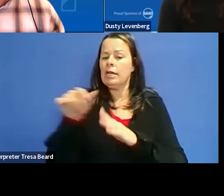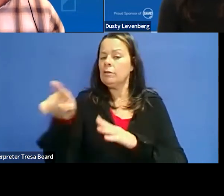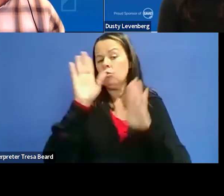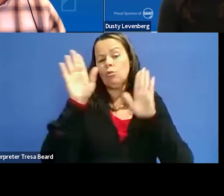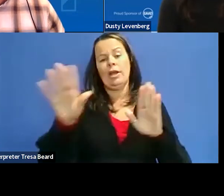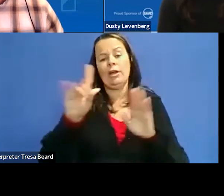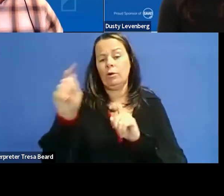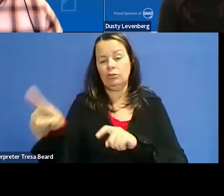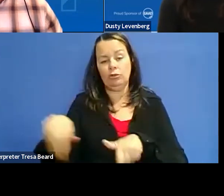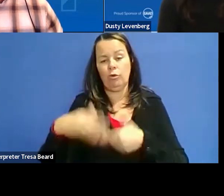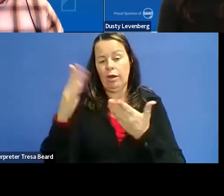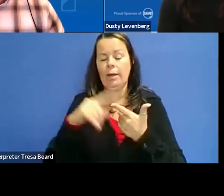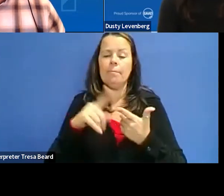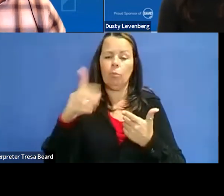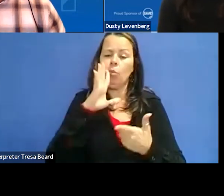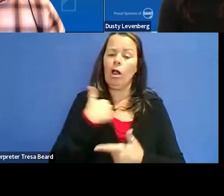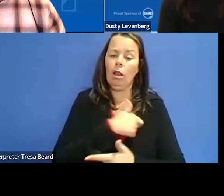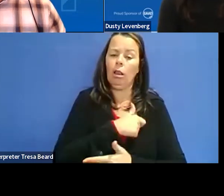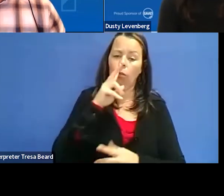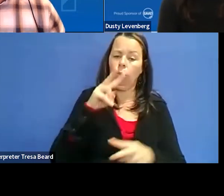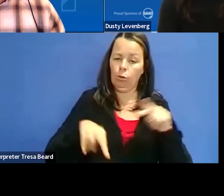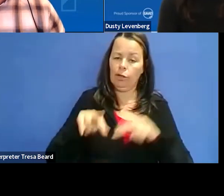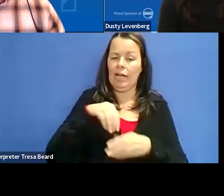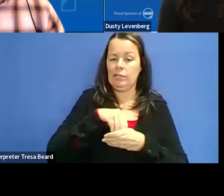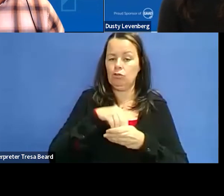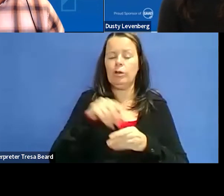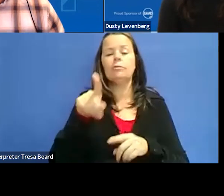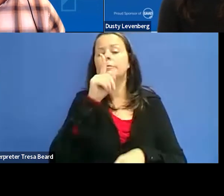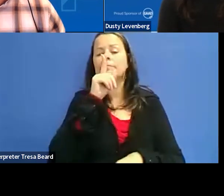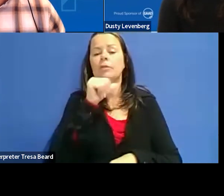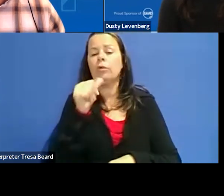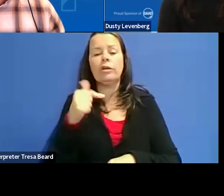I don't think that we're necessarily saying that there's more users